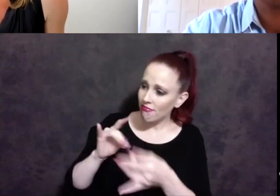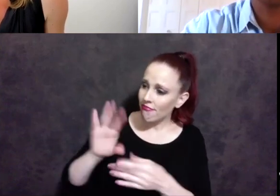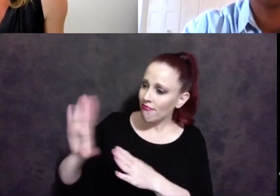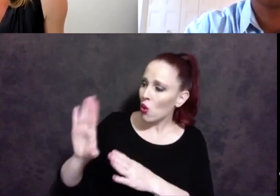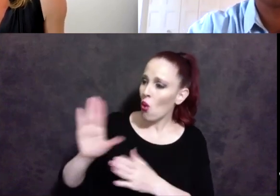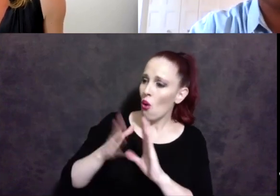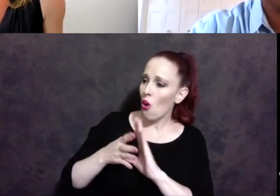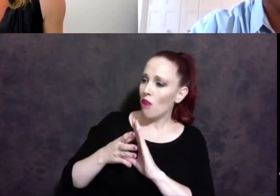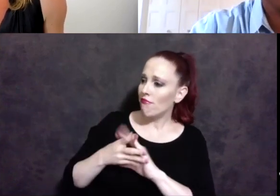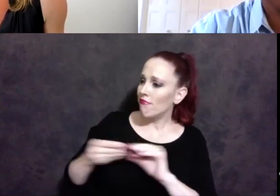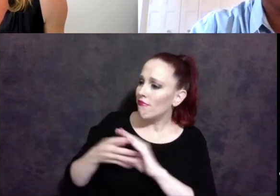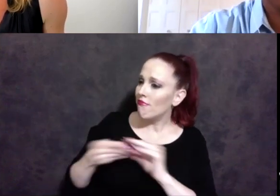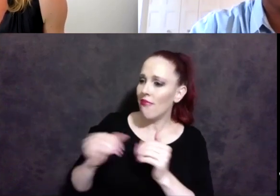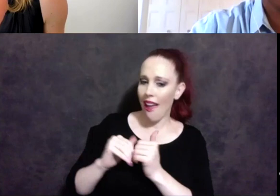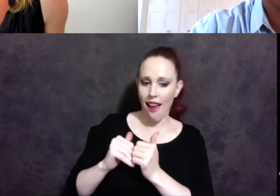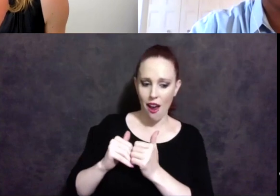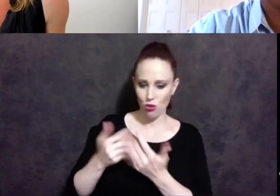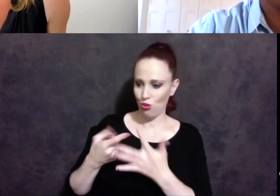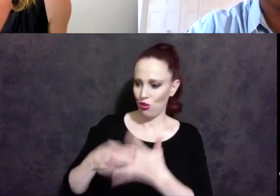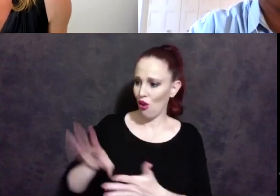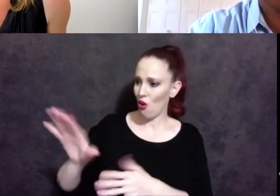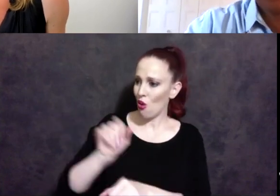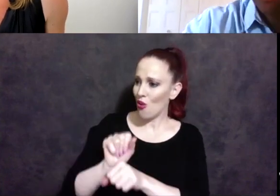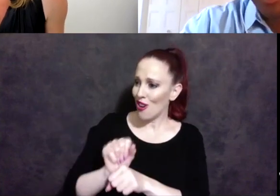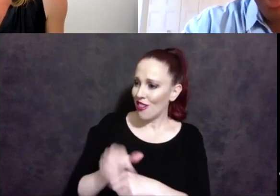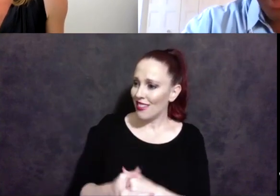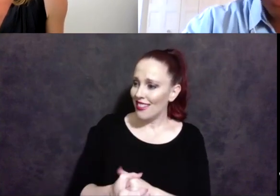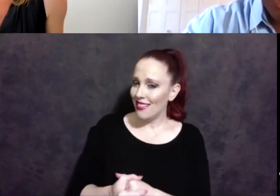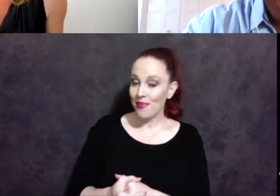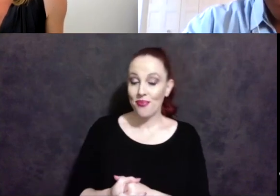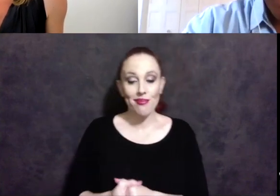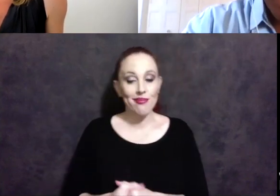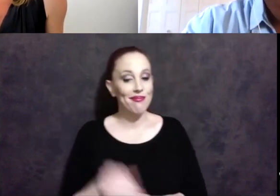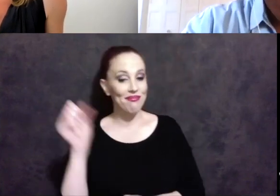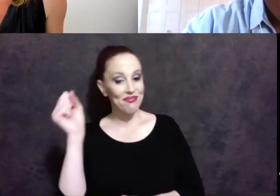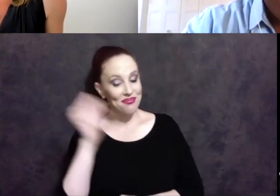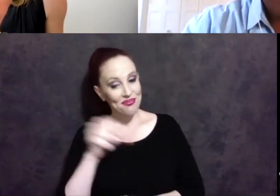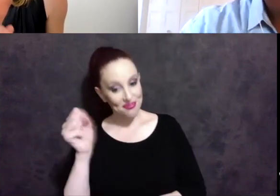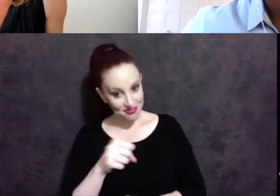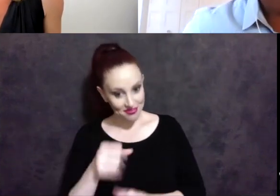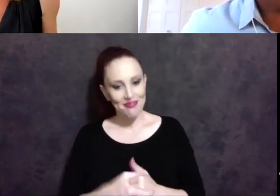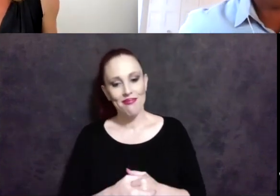how you came to do the work you do? Yeah, sure. Thank you, Melinda, for having